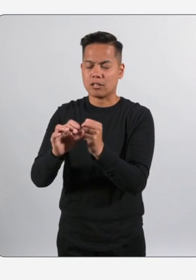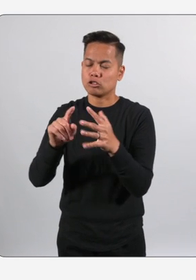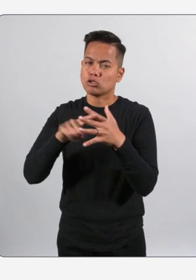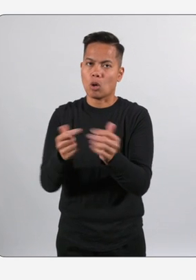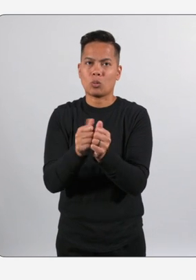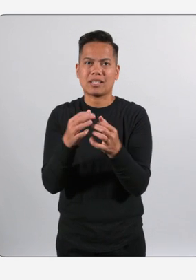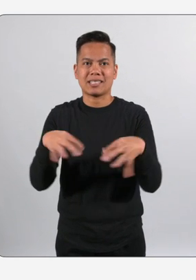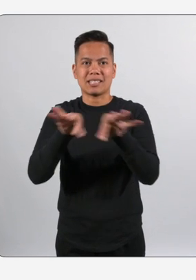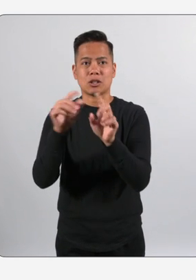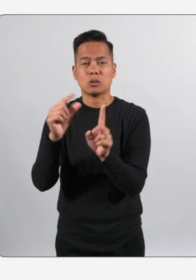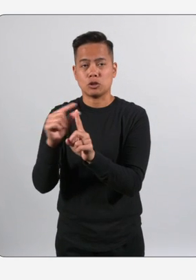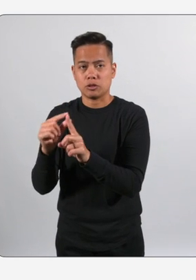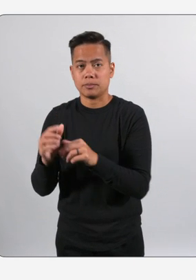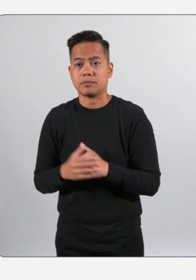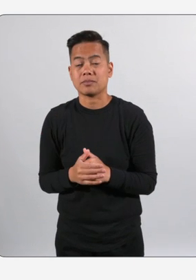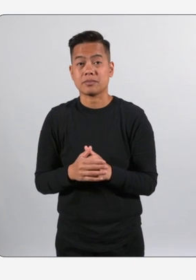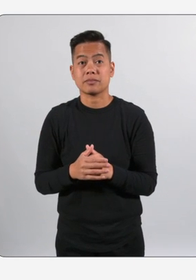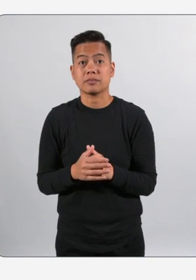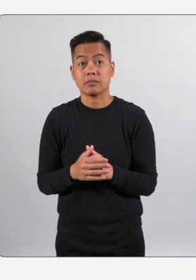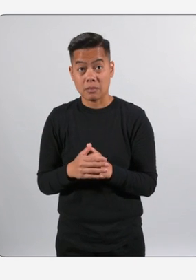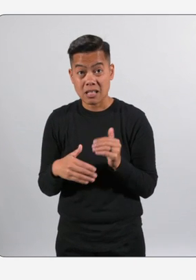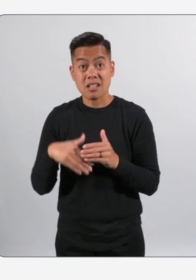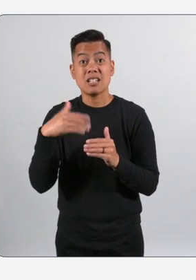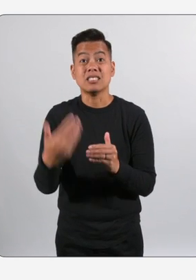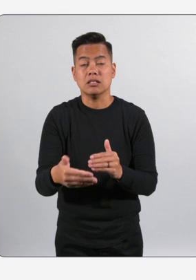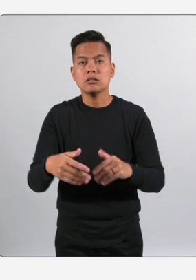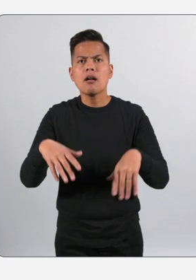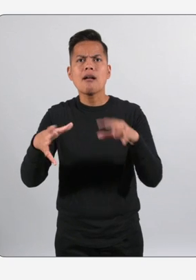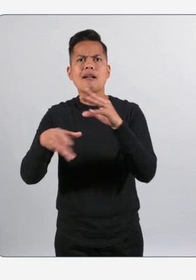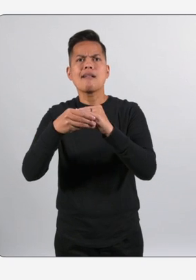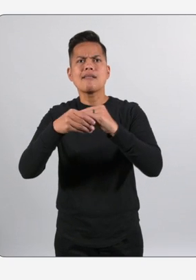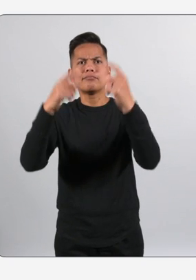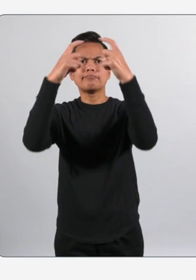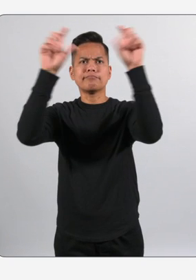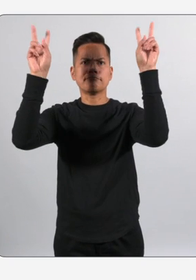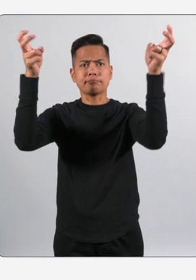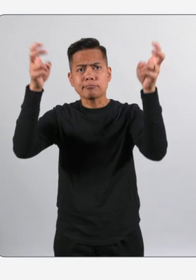Next, you can see ad headlines and descriptions, even other assets like